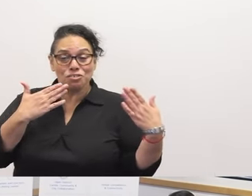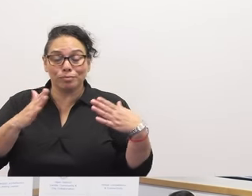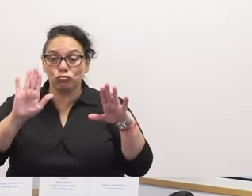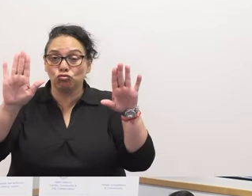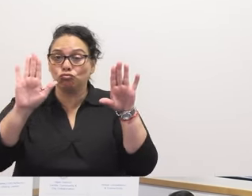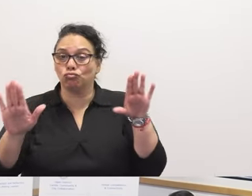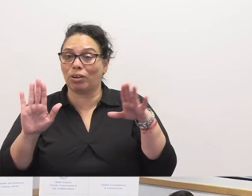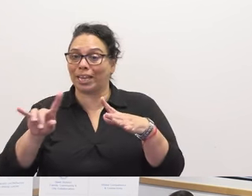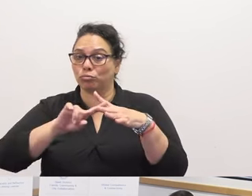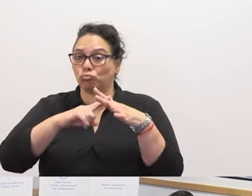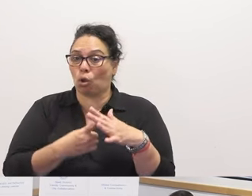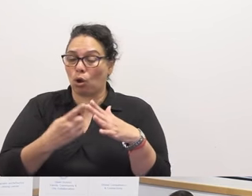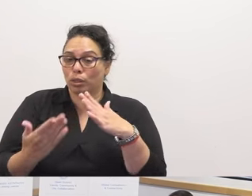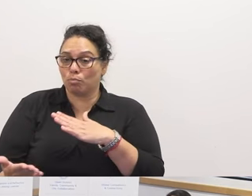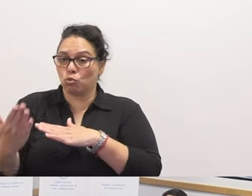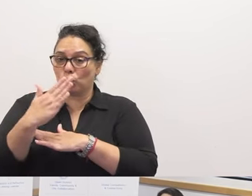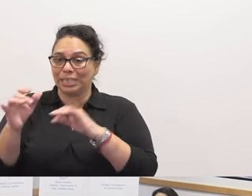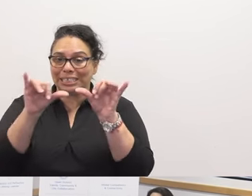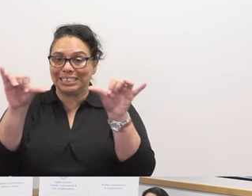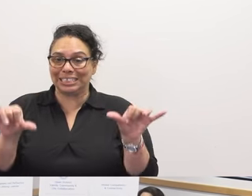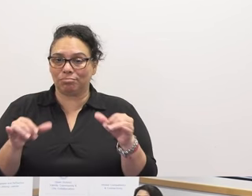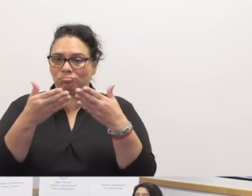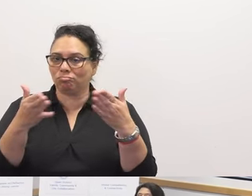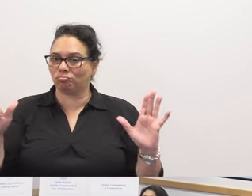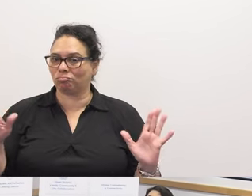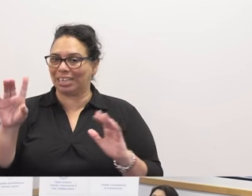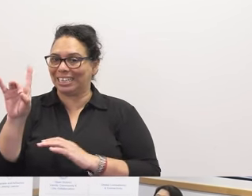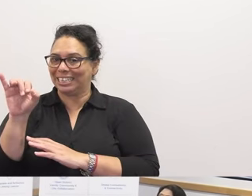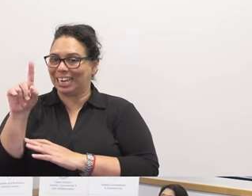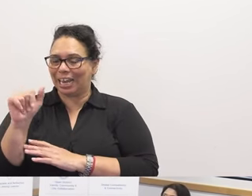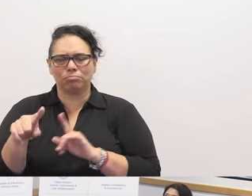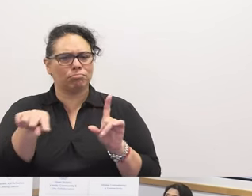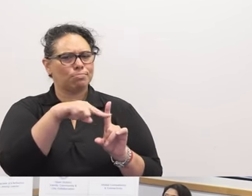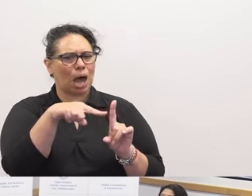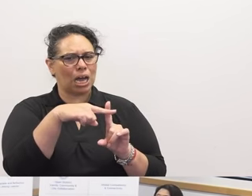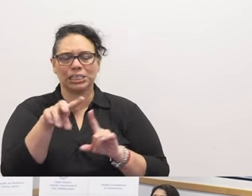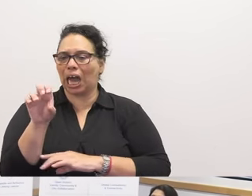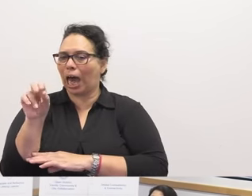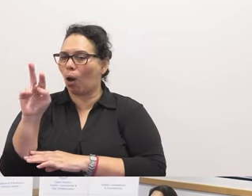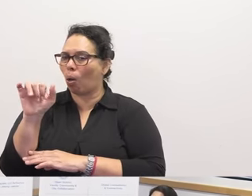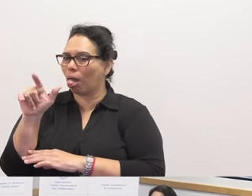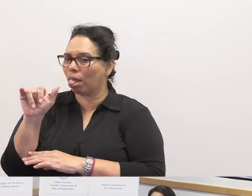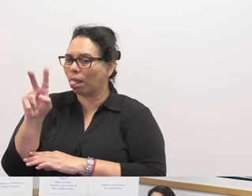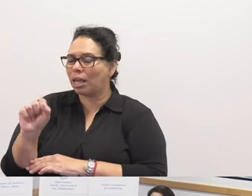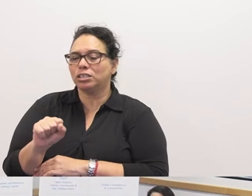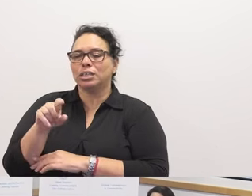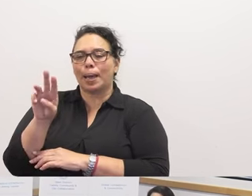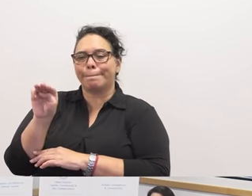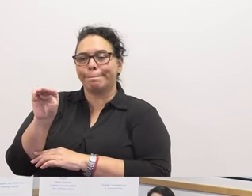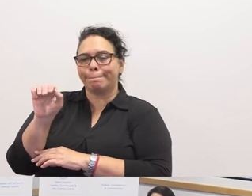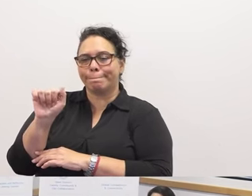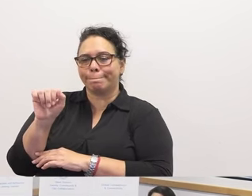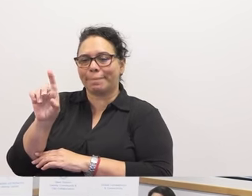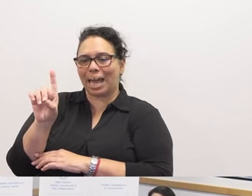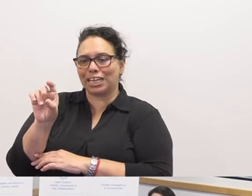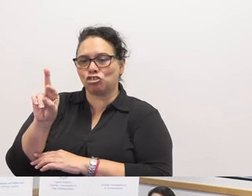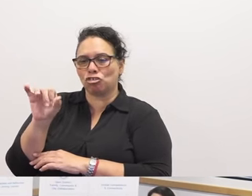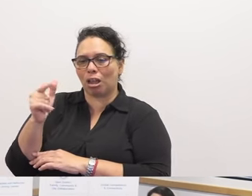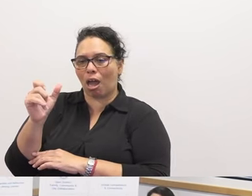about system-wide data and some positive outliers from schools. And as Ms. Madrigal said, to hear the stories behind the data